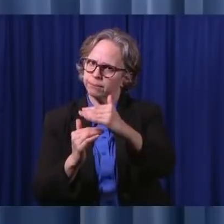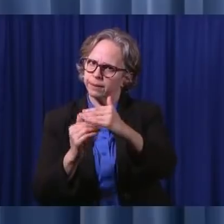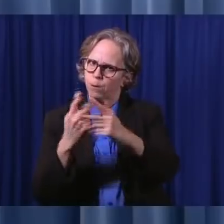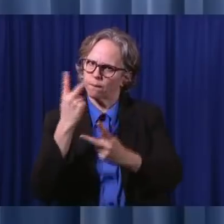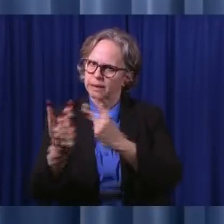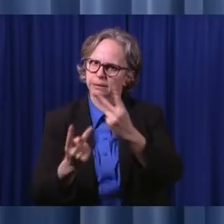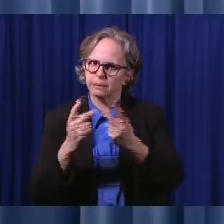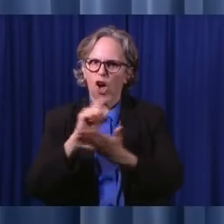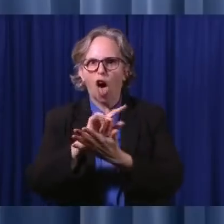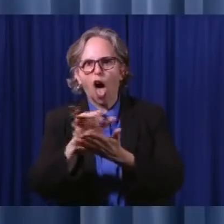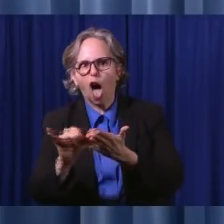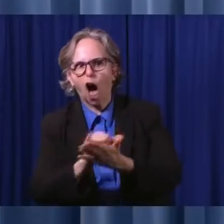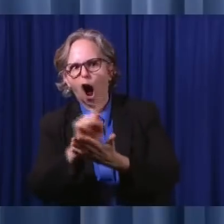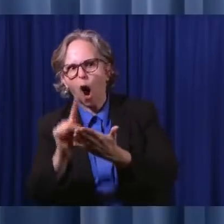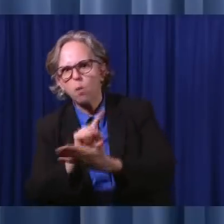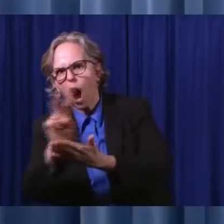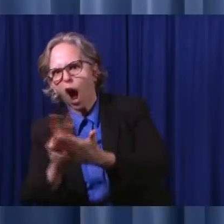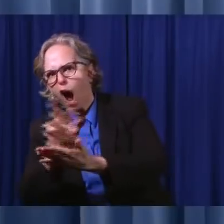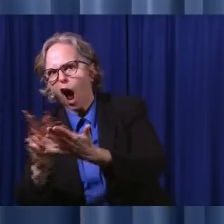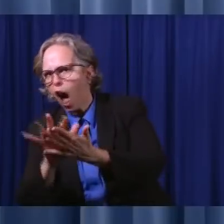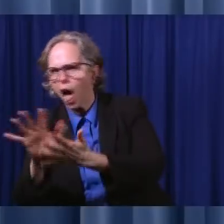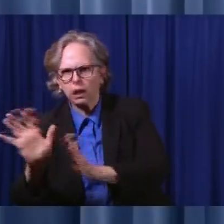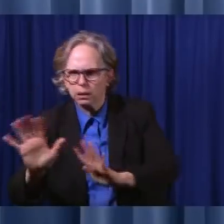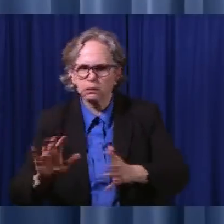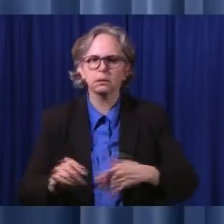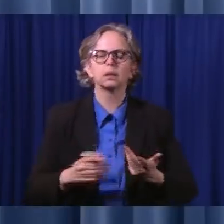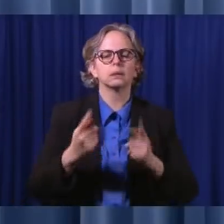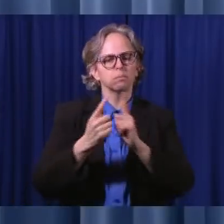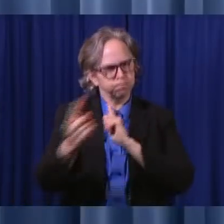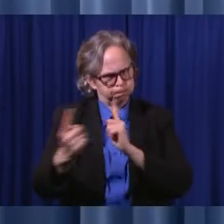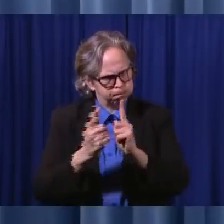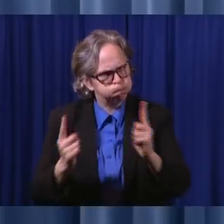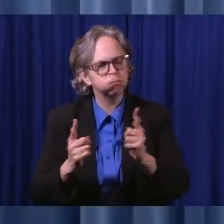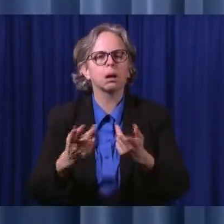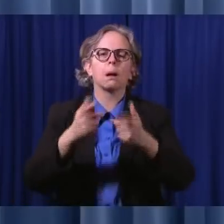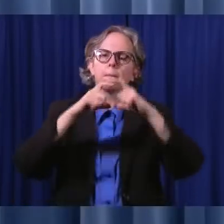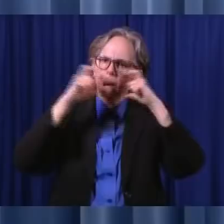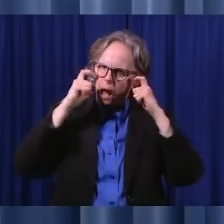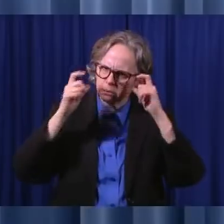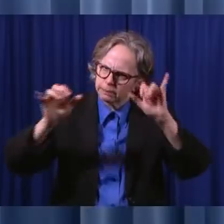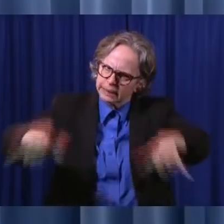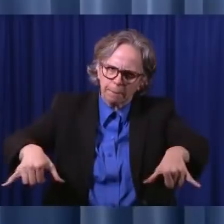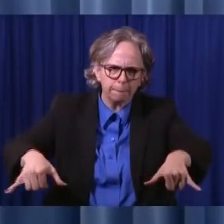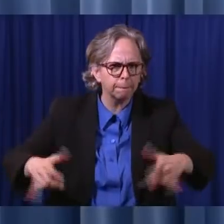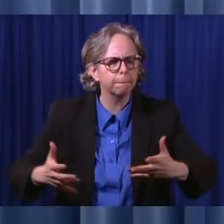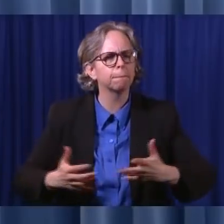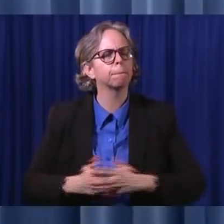THE SET HOURS AND THE LENGTH OF TIME FOR THE VISITS AND PROPER SOCIAL DISTANCING MEASURES,